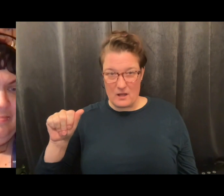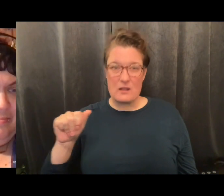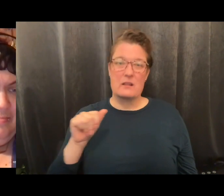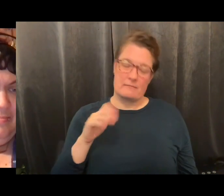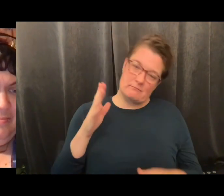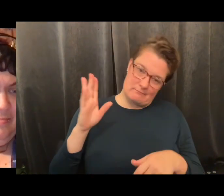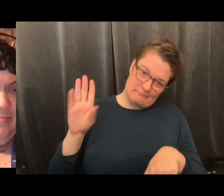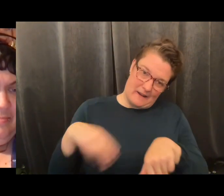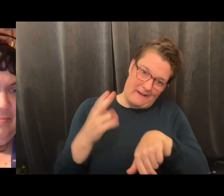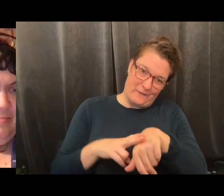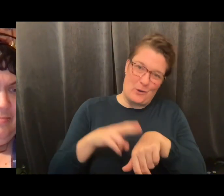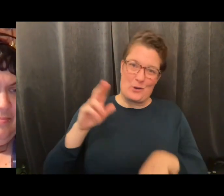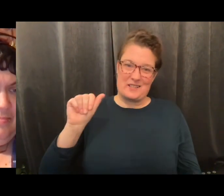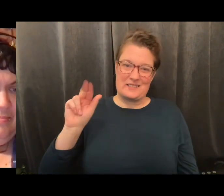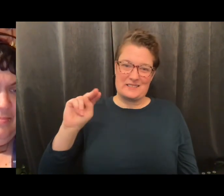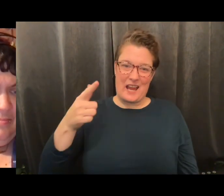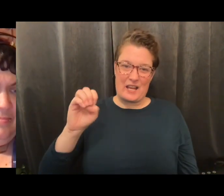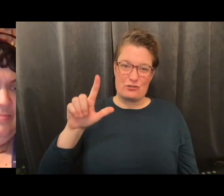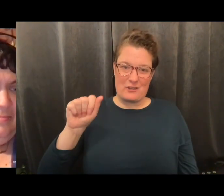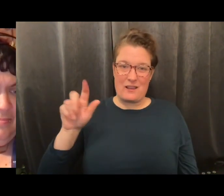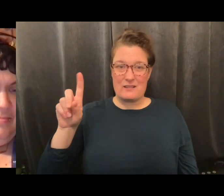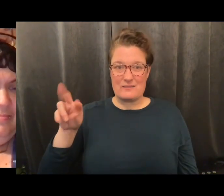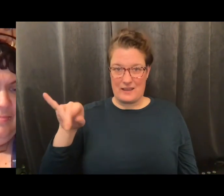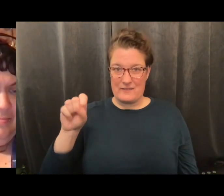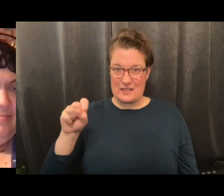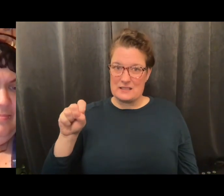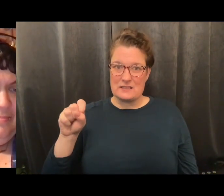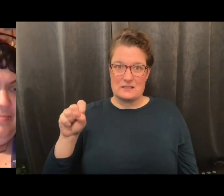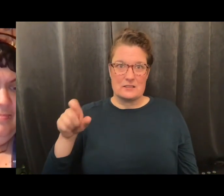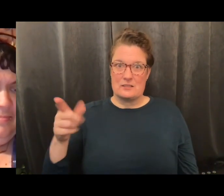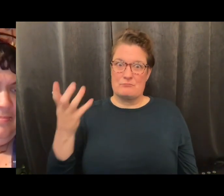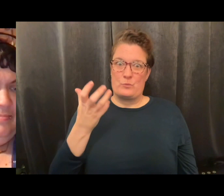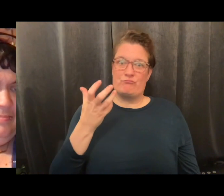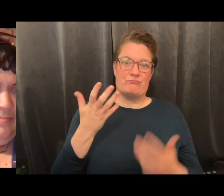is probably my maximum heroine, um,